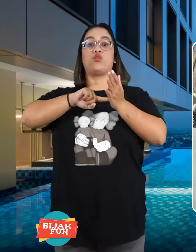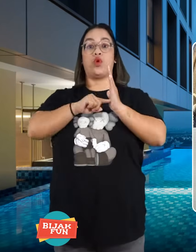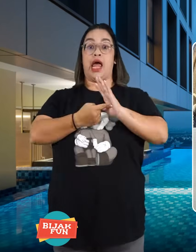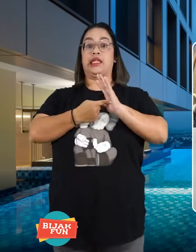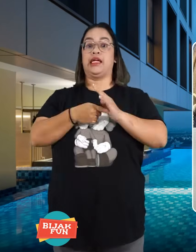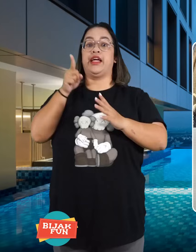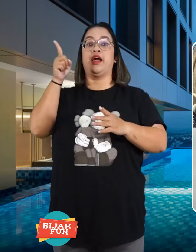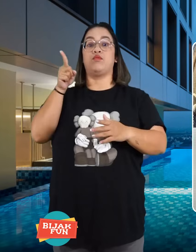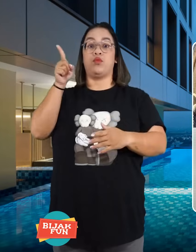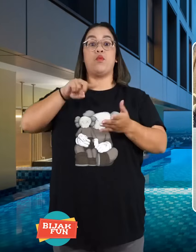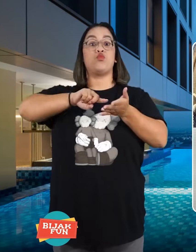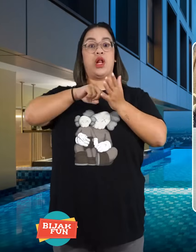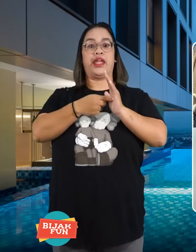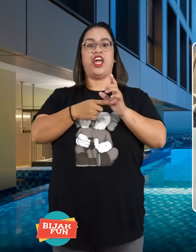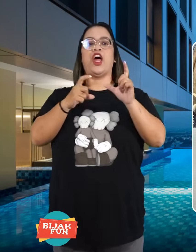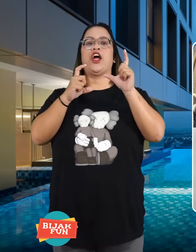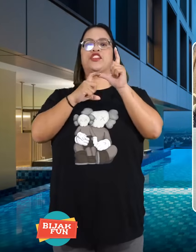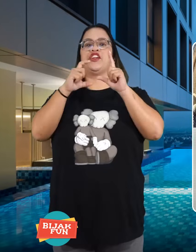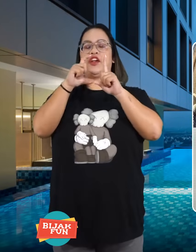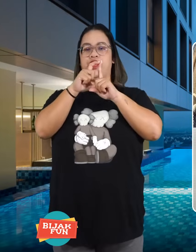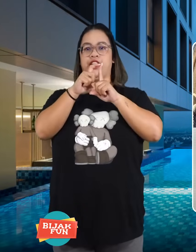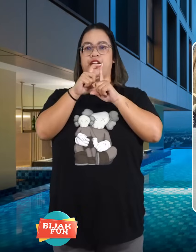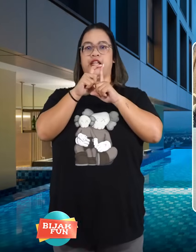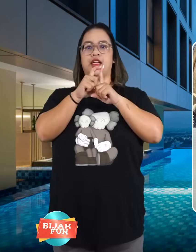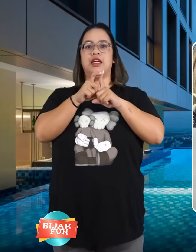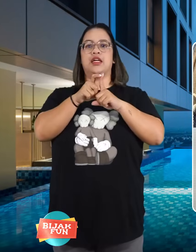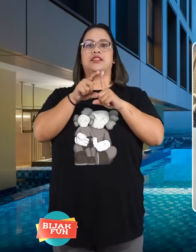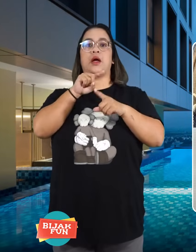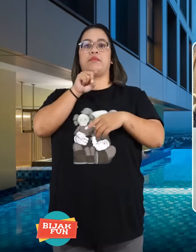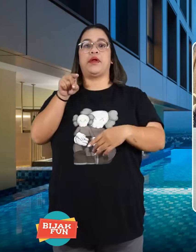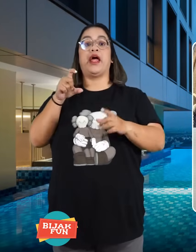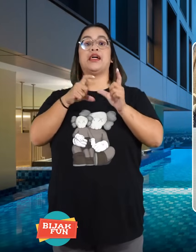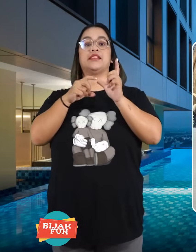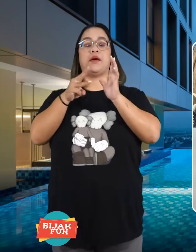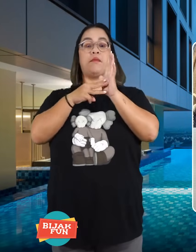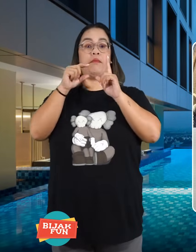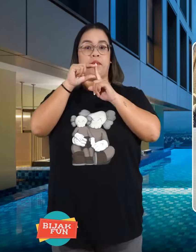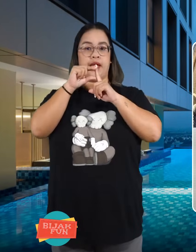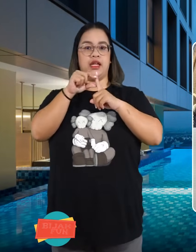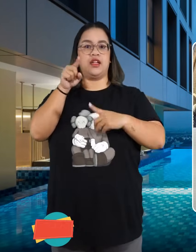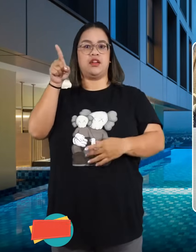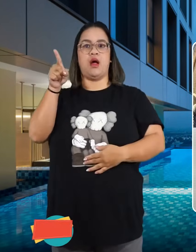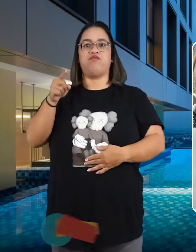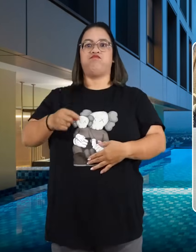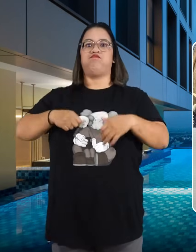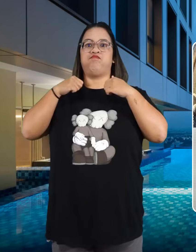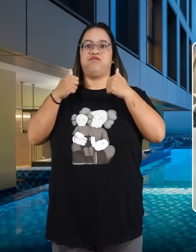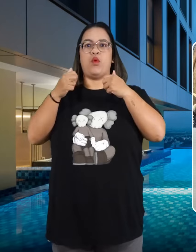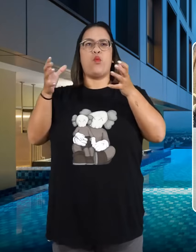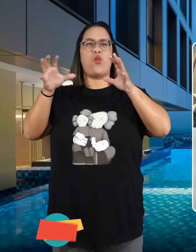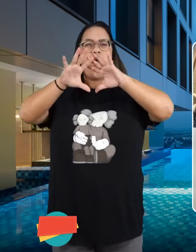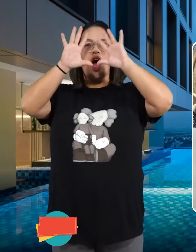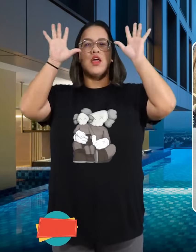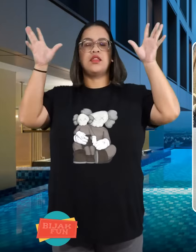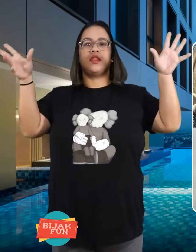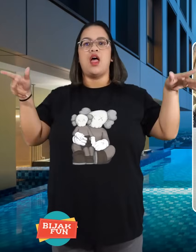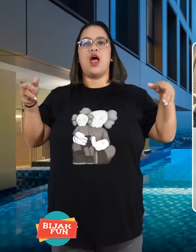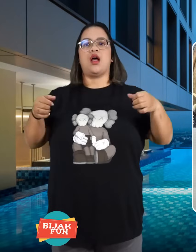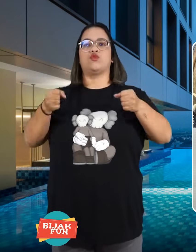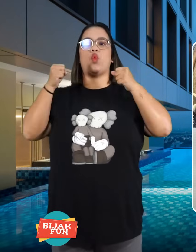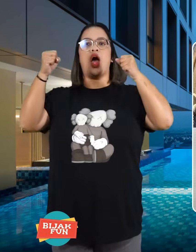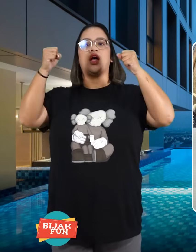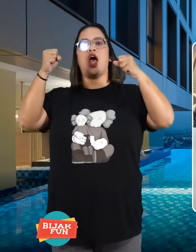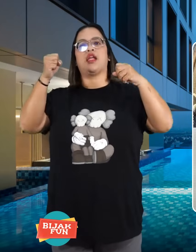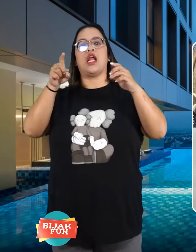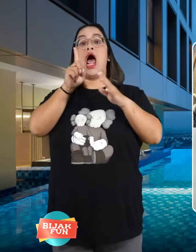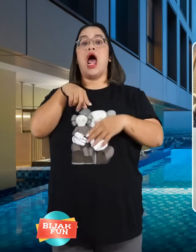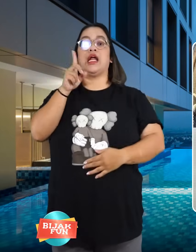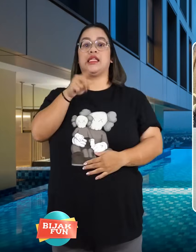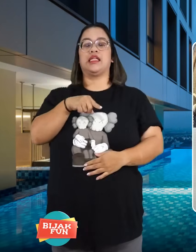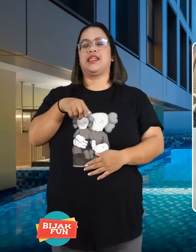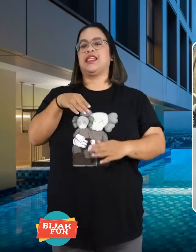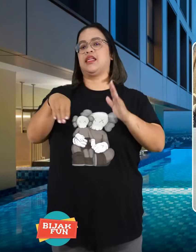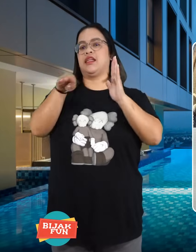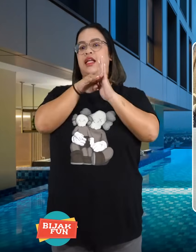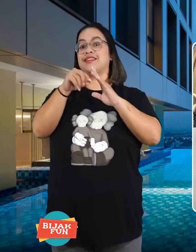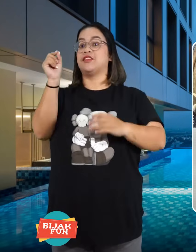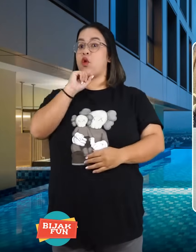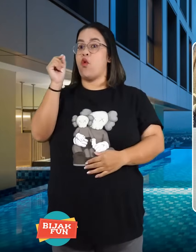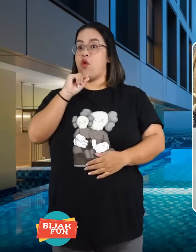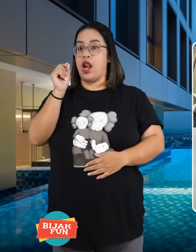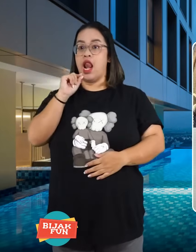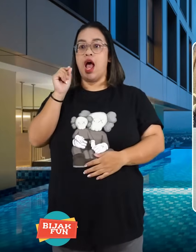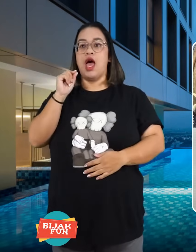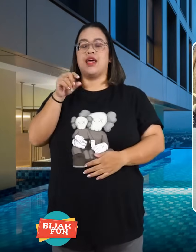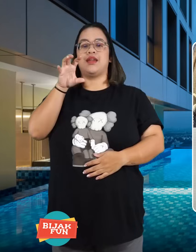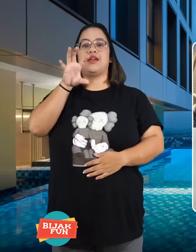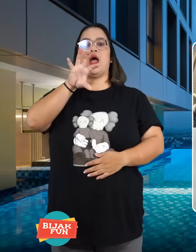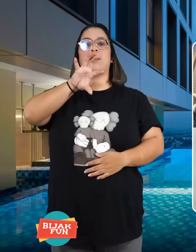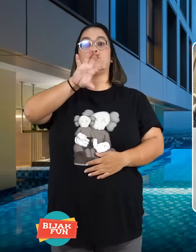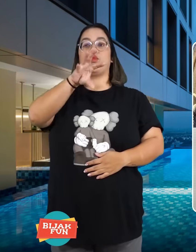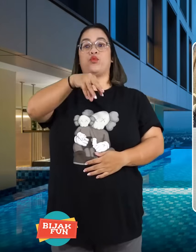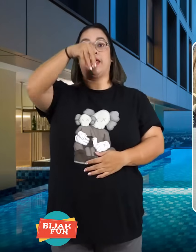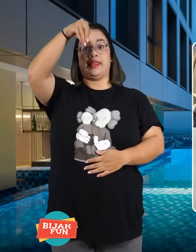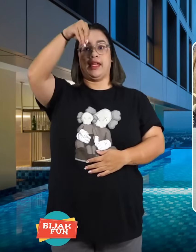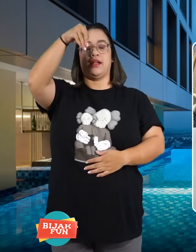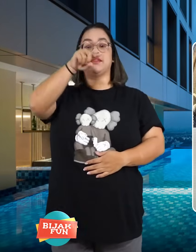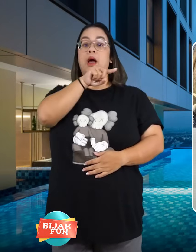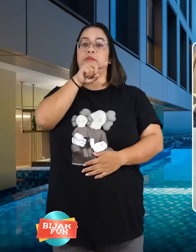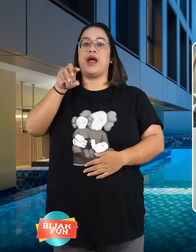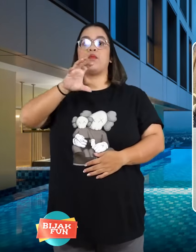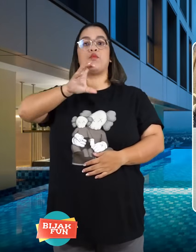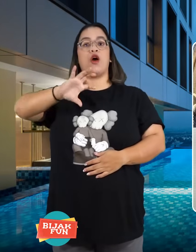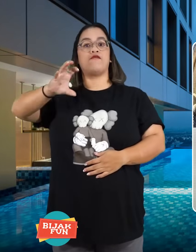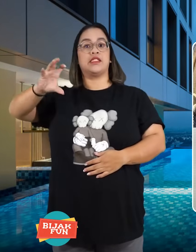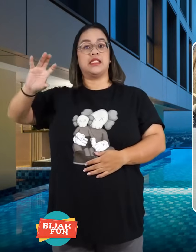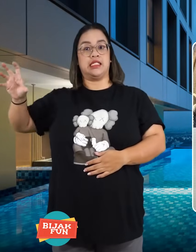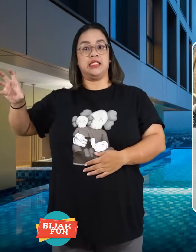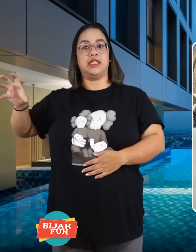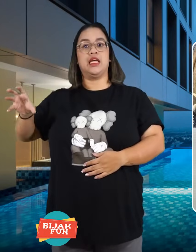From elementary school to middle school, he won many championships District to Provincial school level